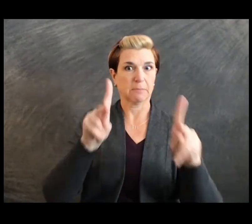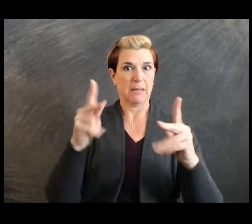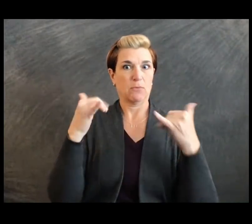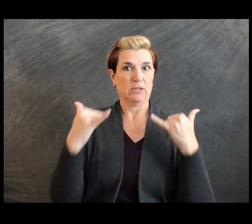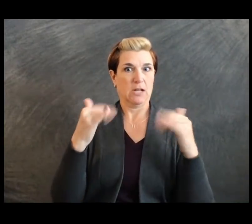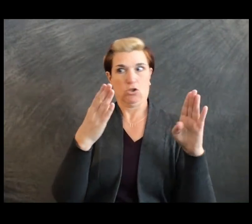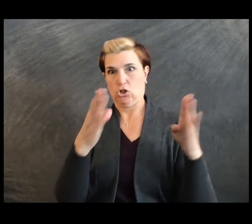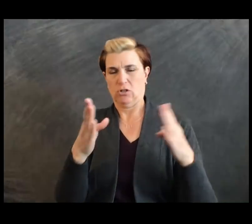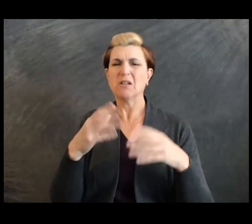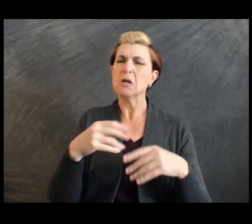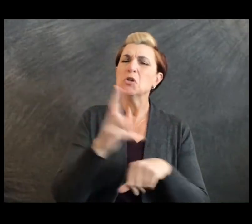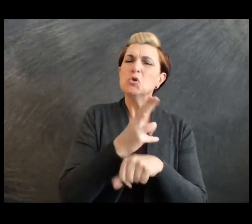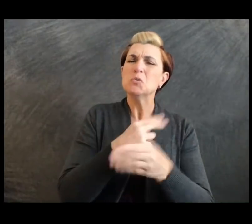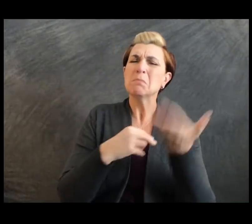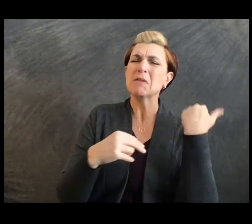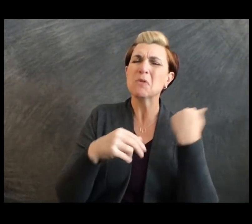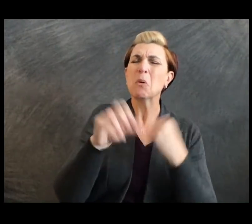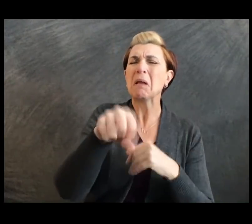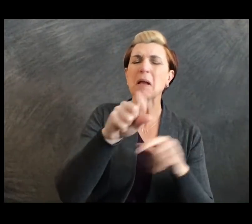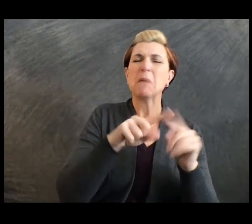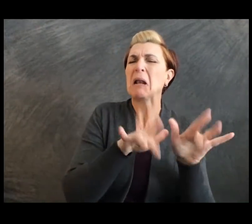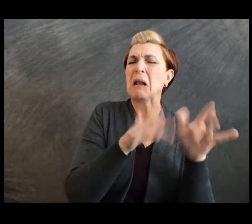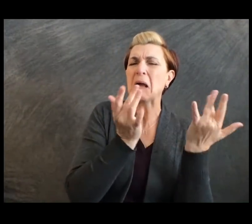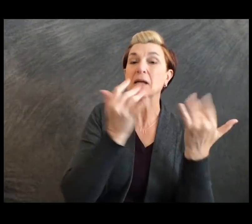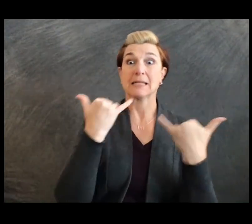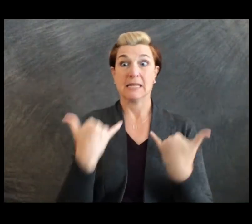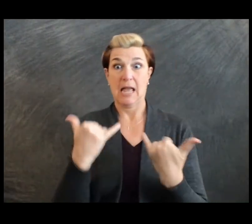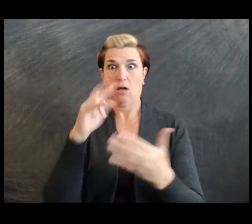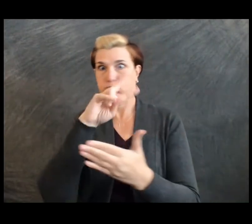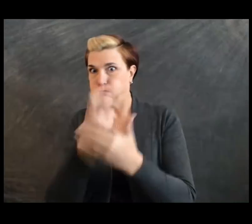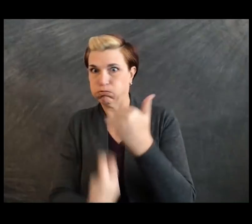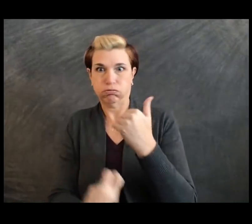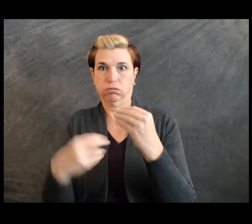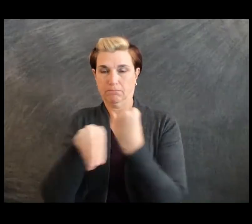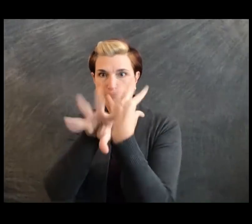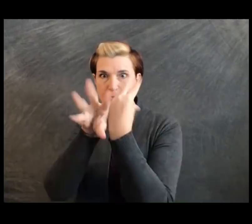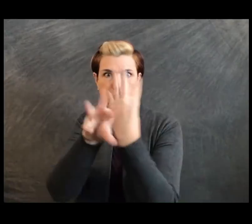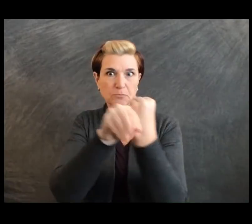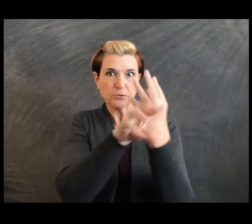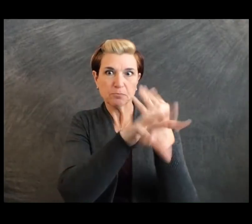are using it or loving it and I think we're gonna change the way our country